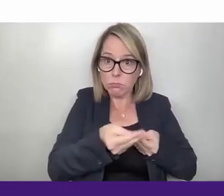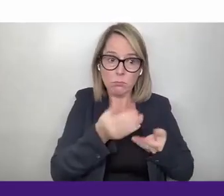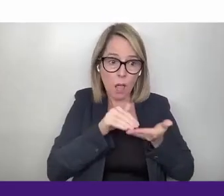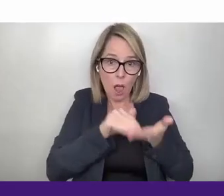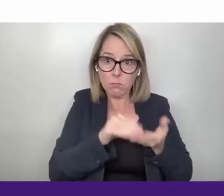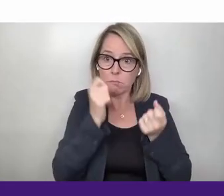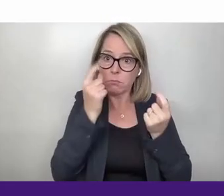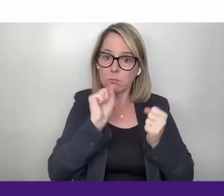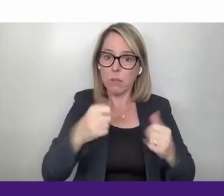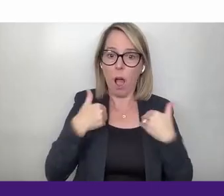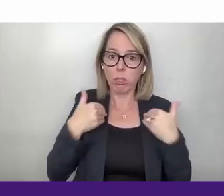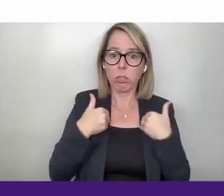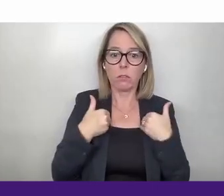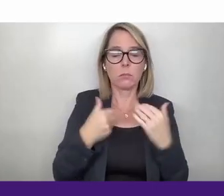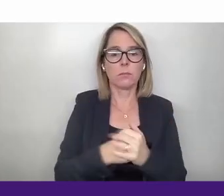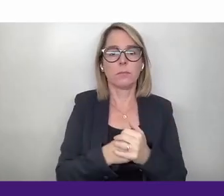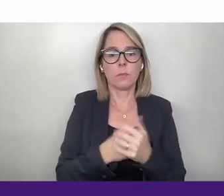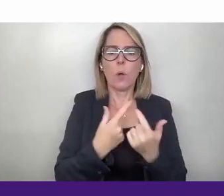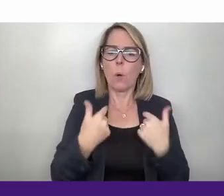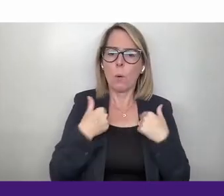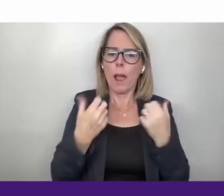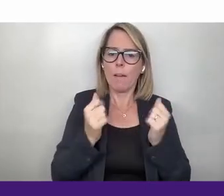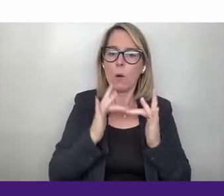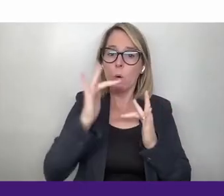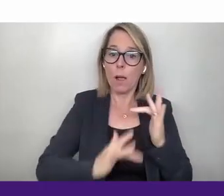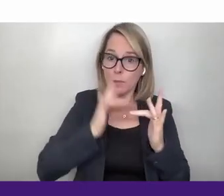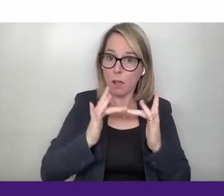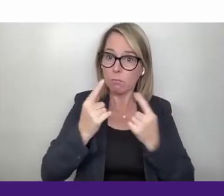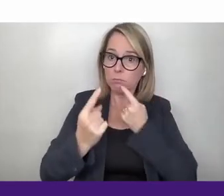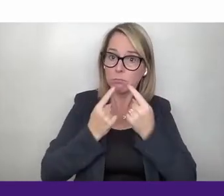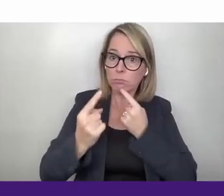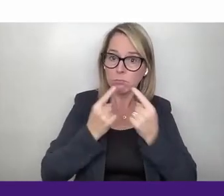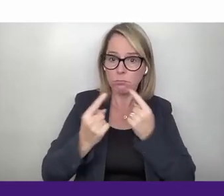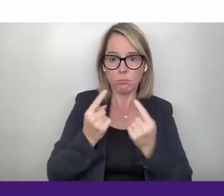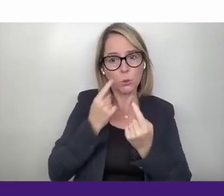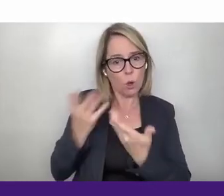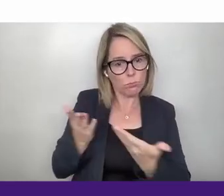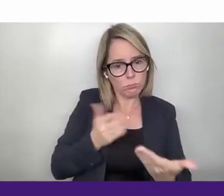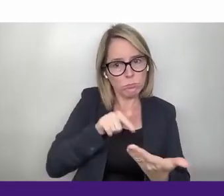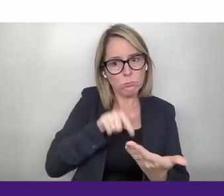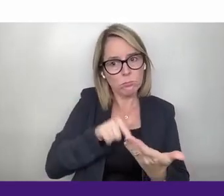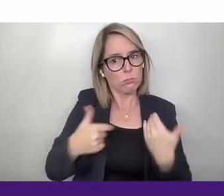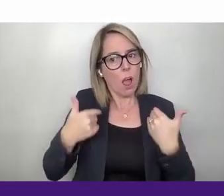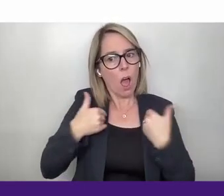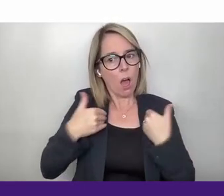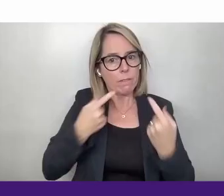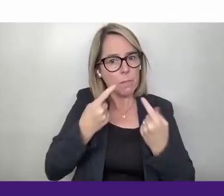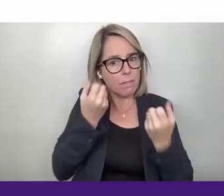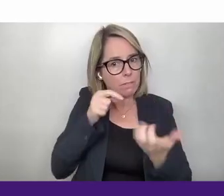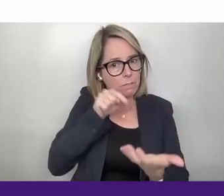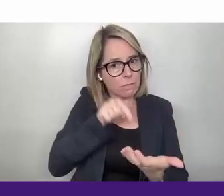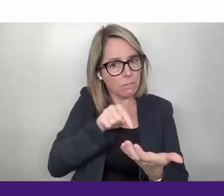well. We give people our website details to access health resources in Easy Read as well.